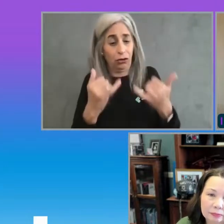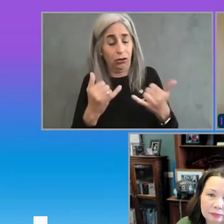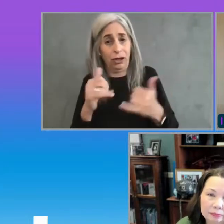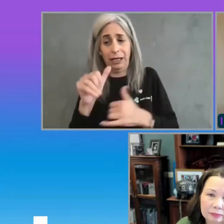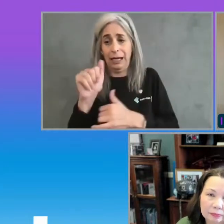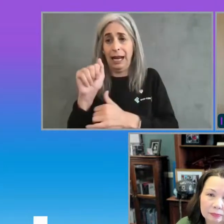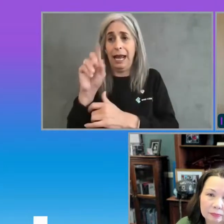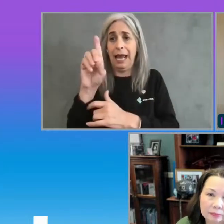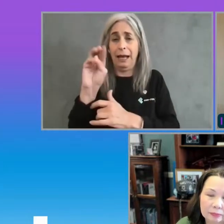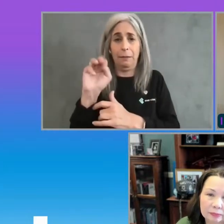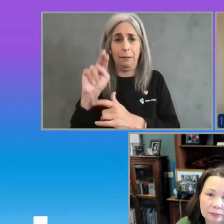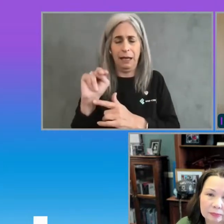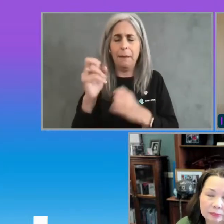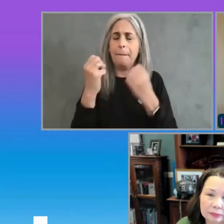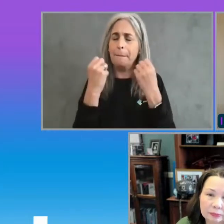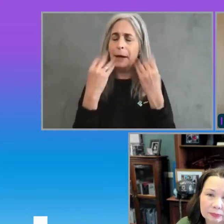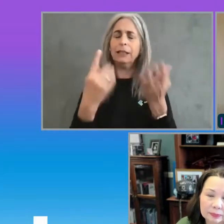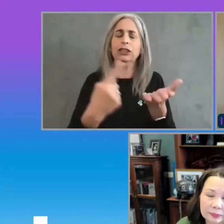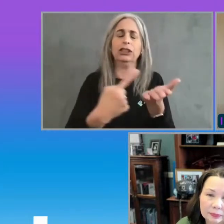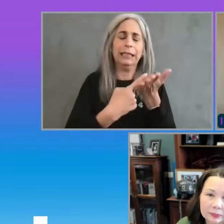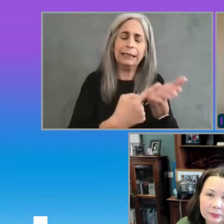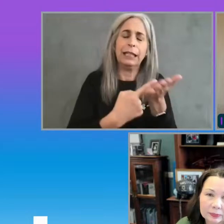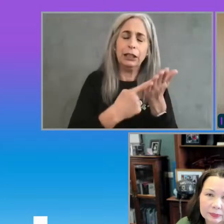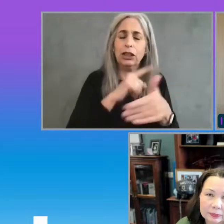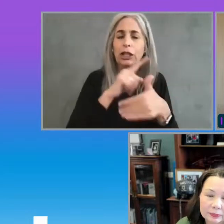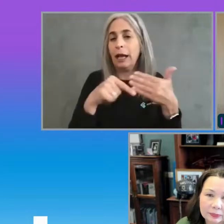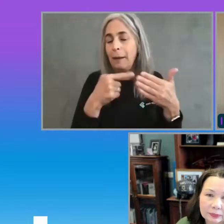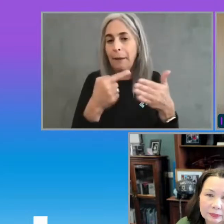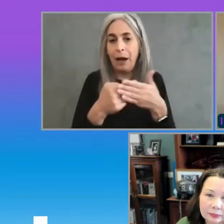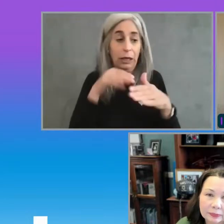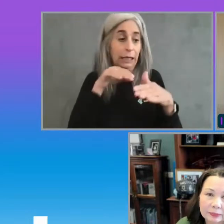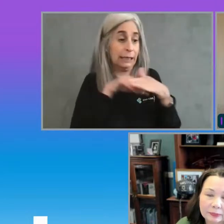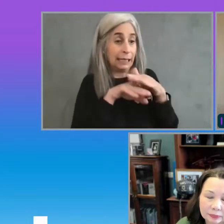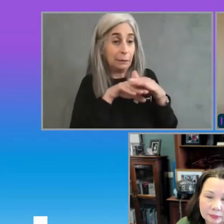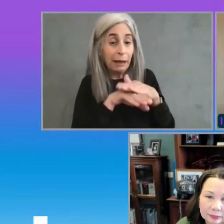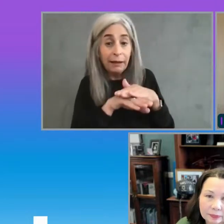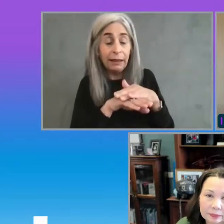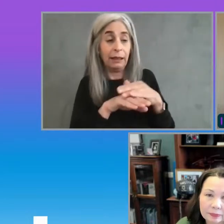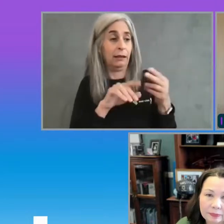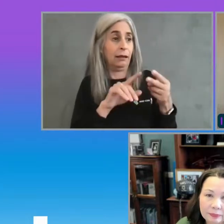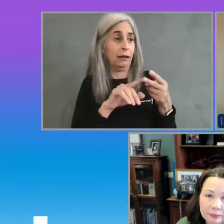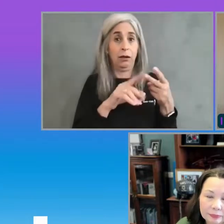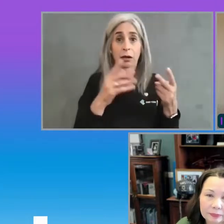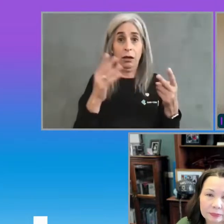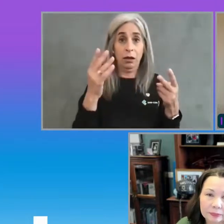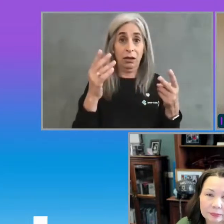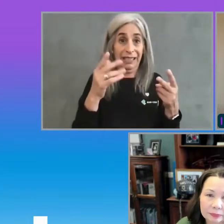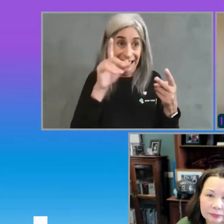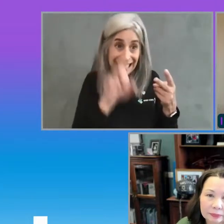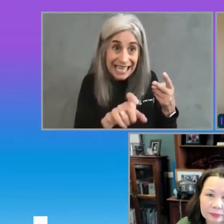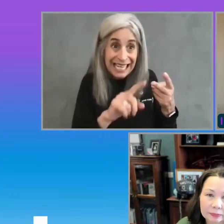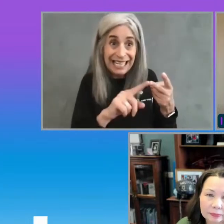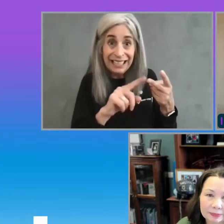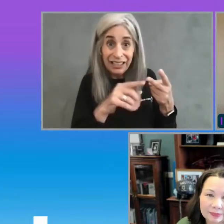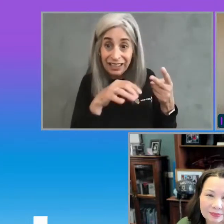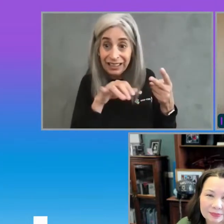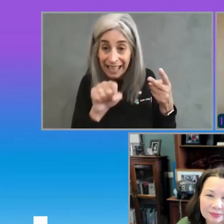there's a lot of discussion about accessibility. And is it